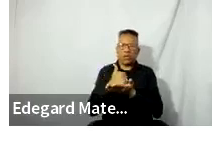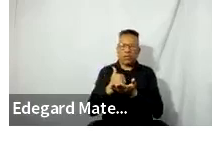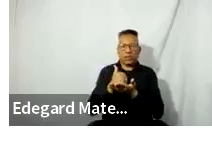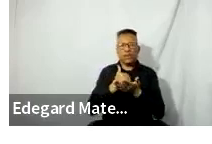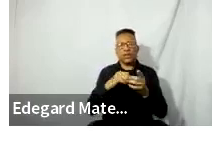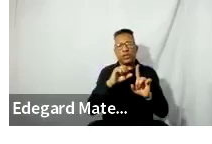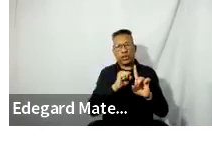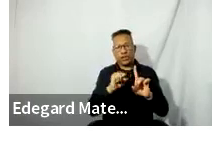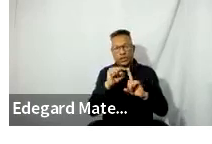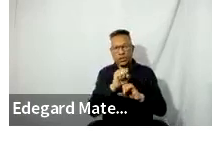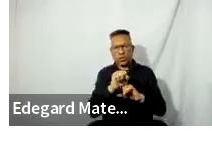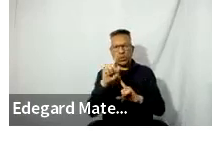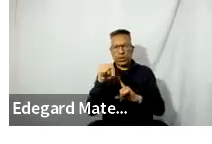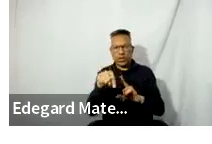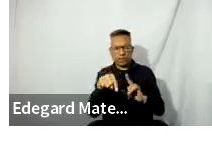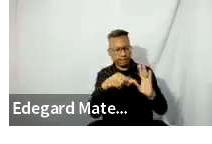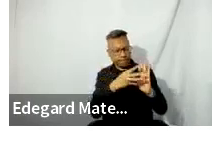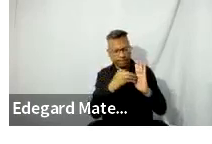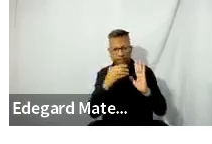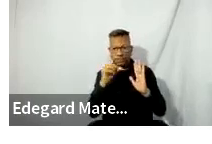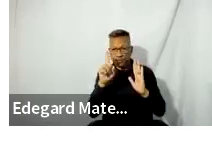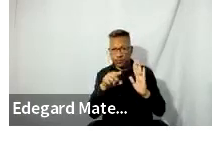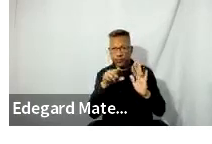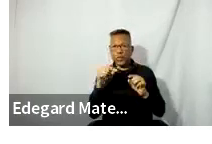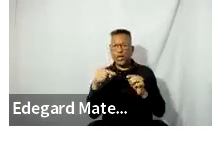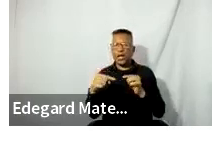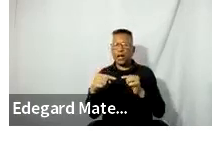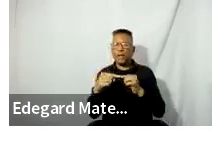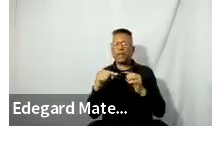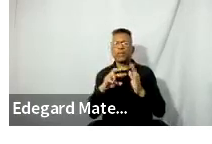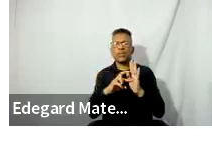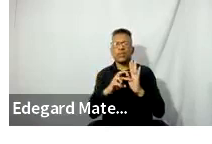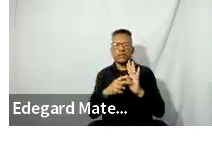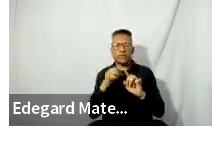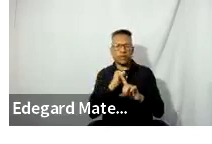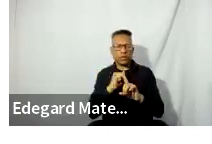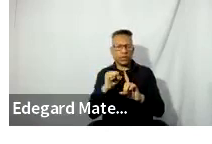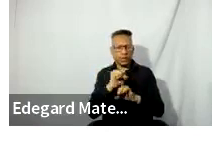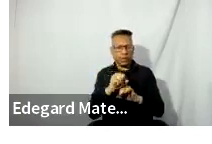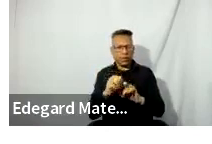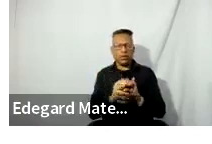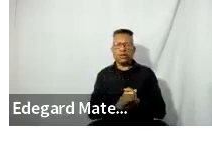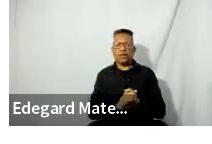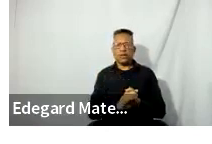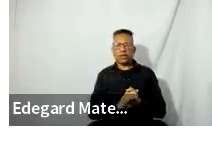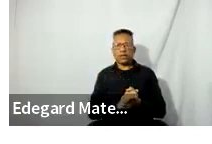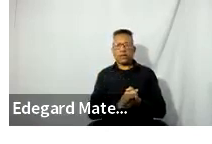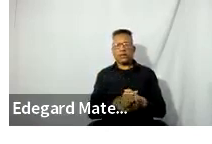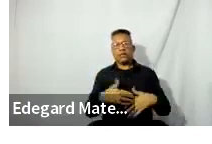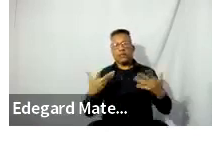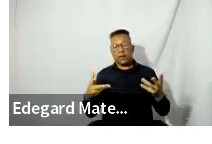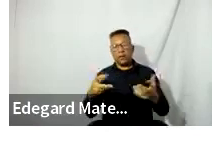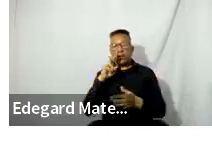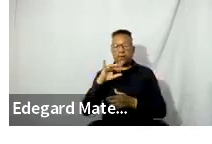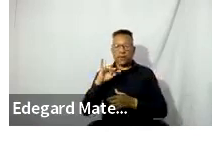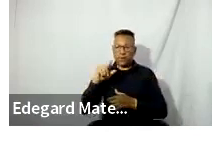a copy from the social al Now the al Now the terms in vaguots like like copy, and also a cast like copy, and also a cast on a mold